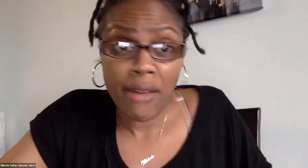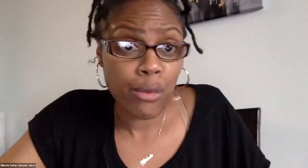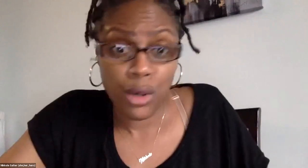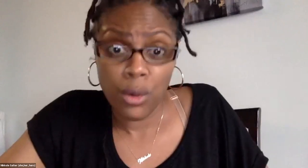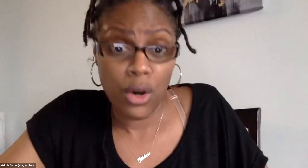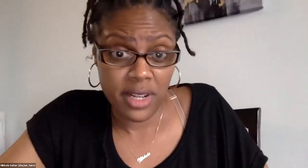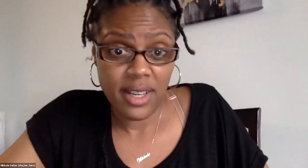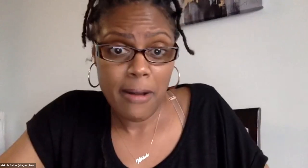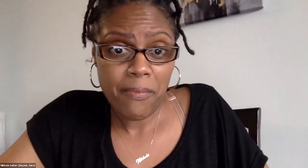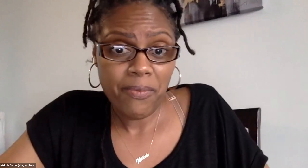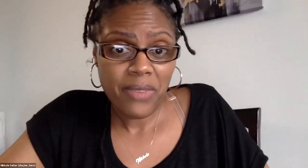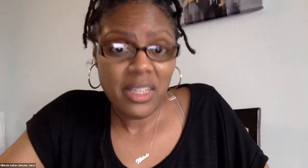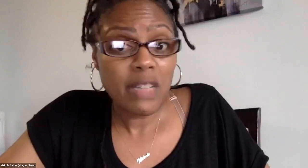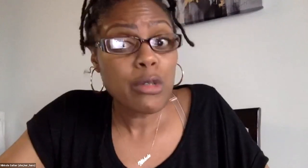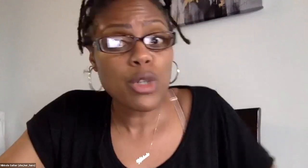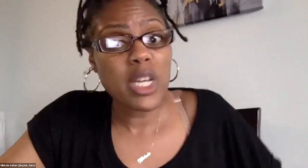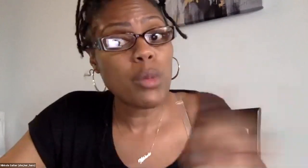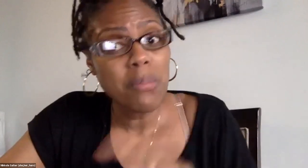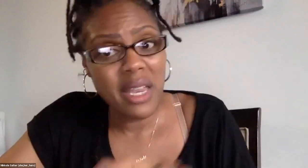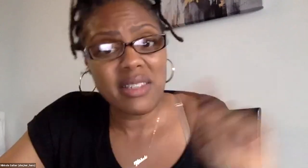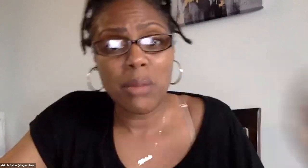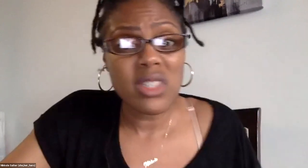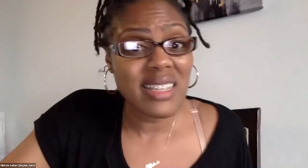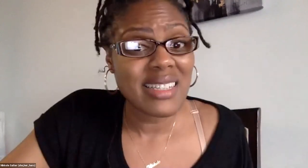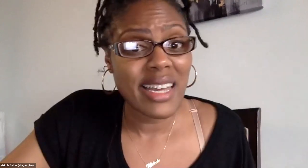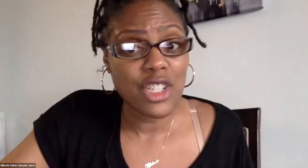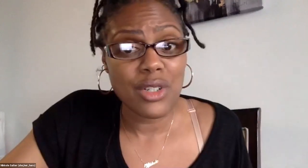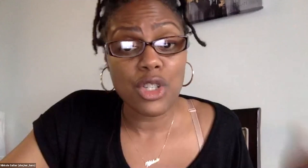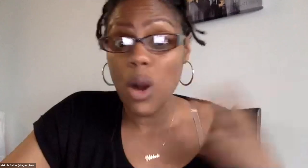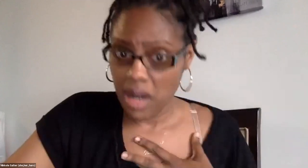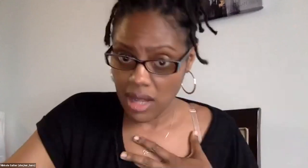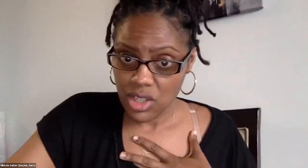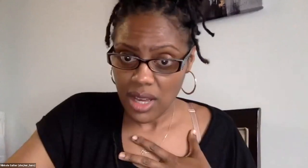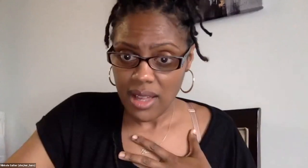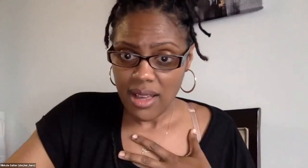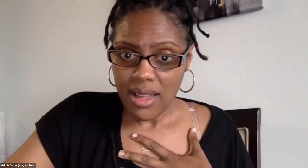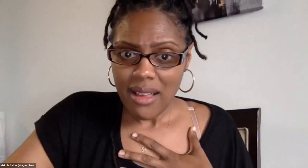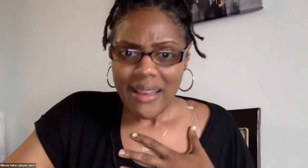Life will go on. The difference between human beings and most things in nature, to our knowledge,